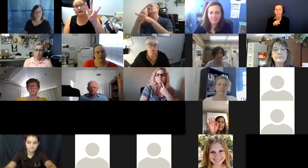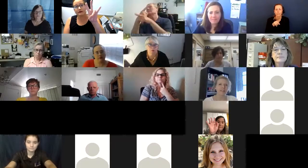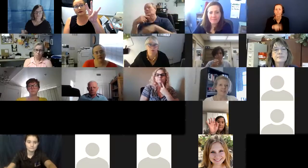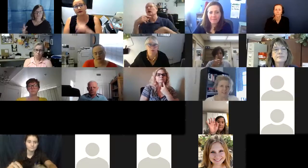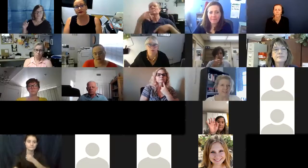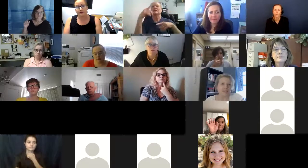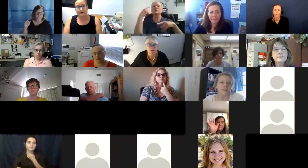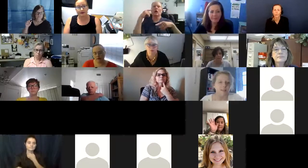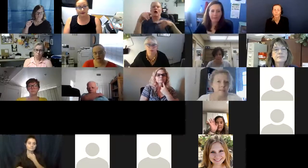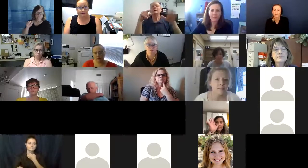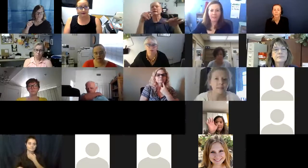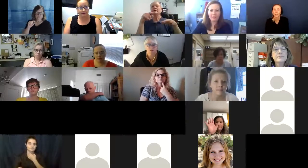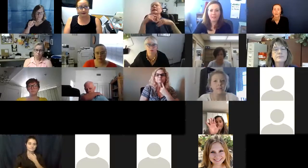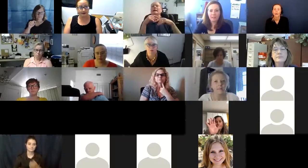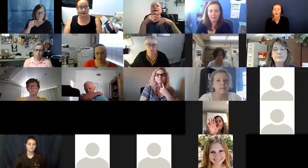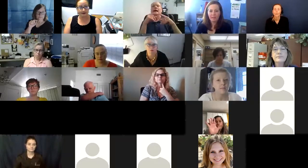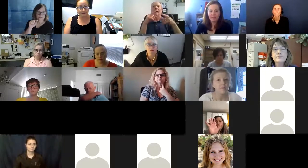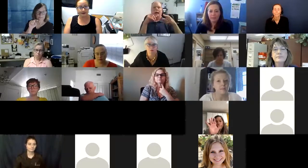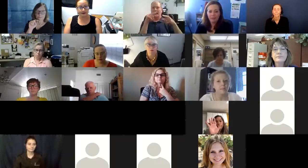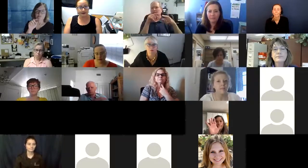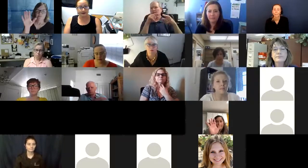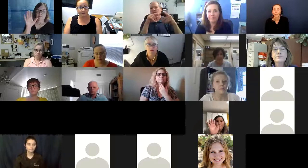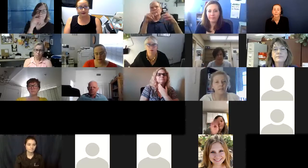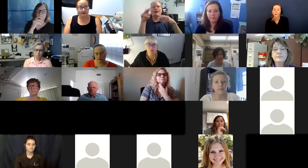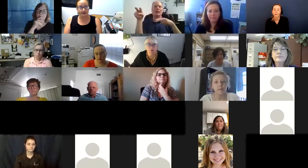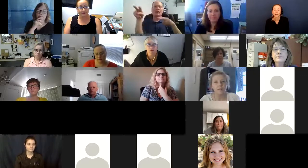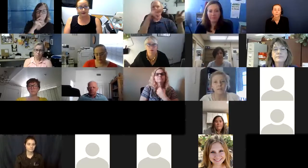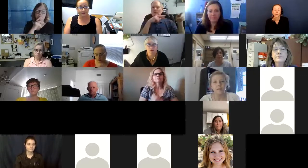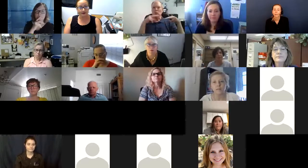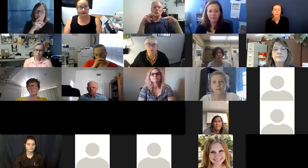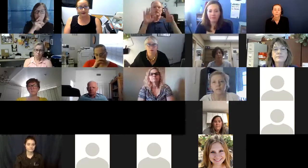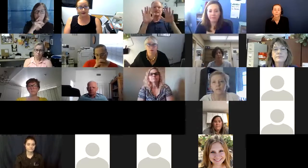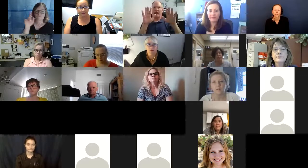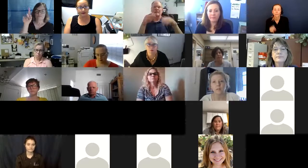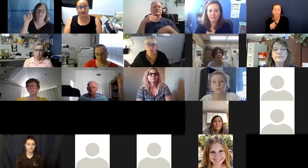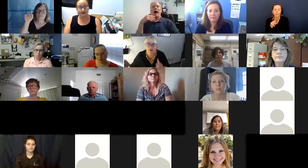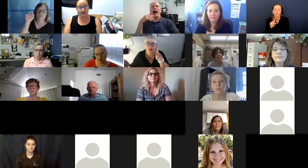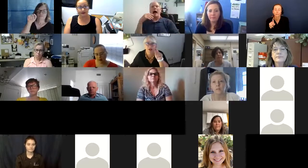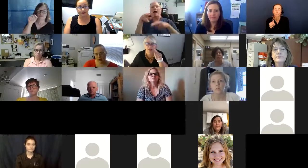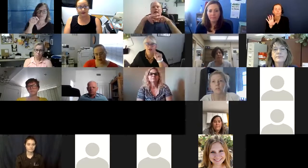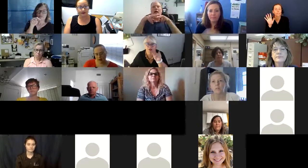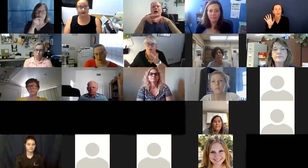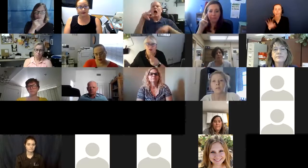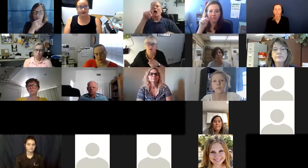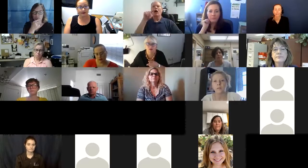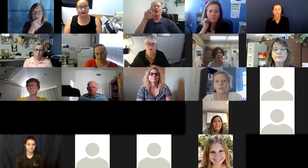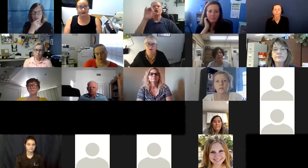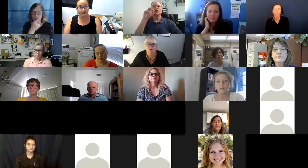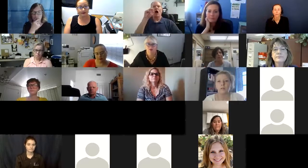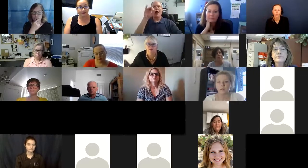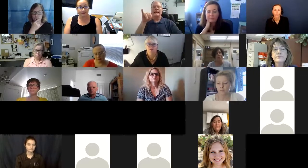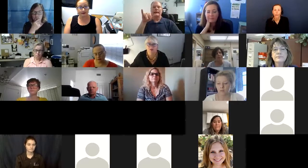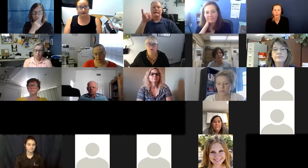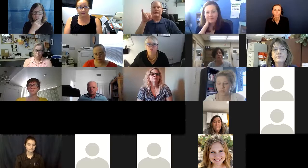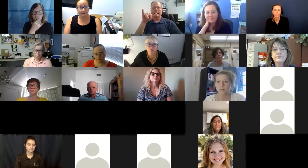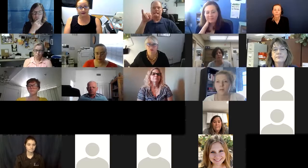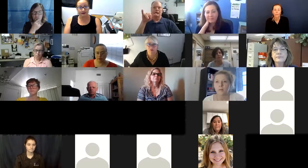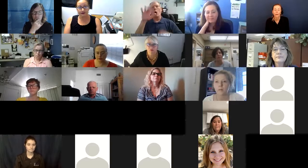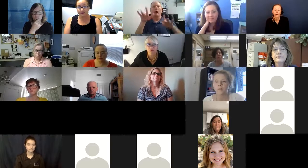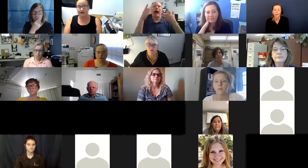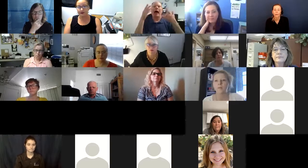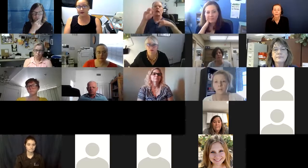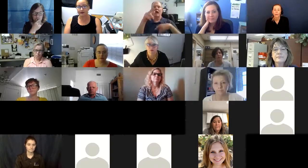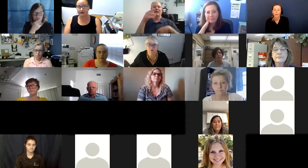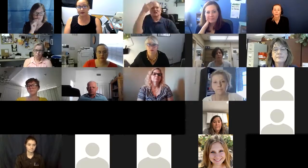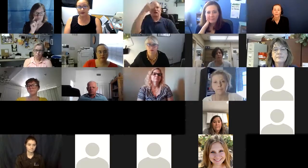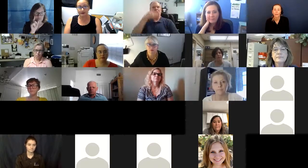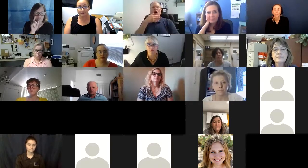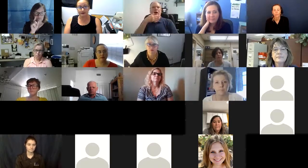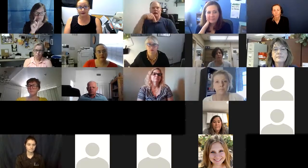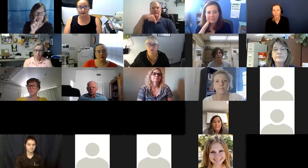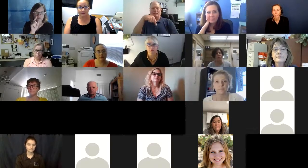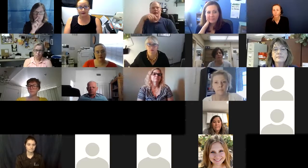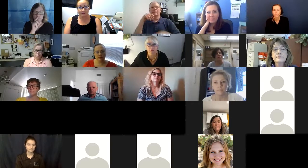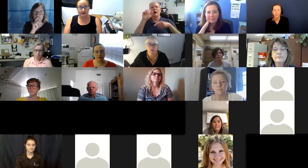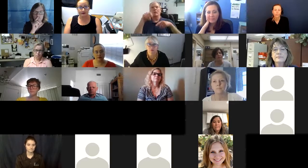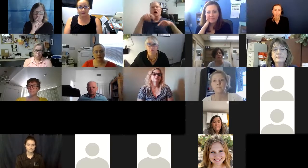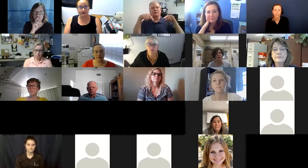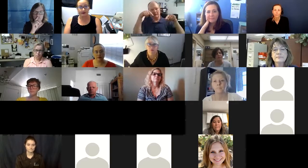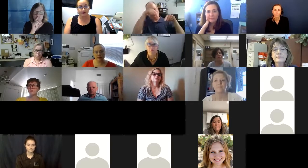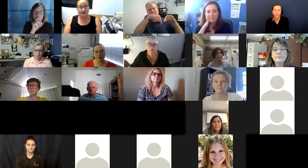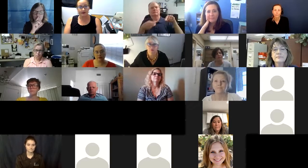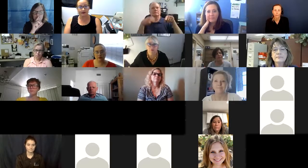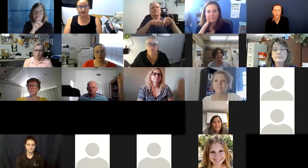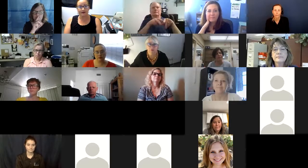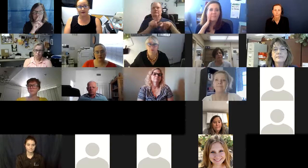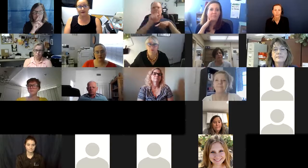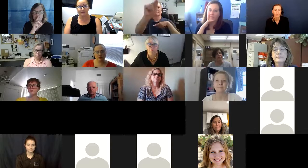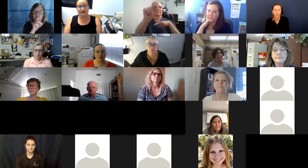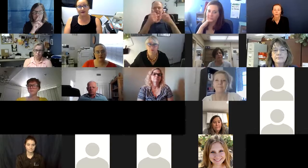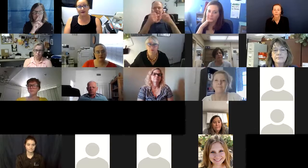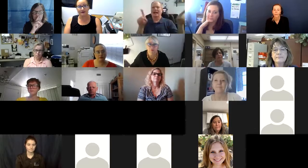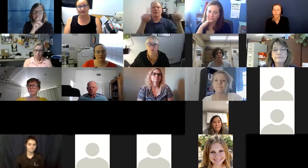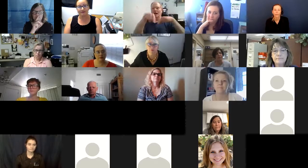Tom: I was right. The view is fantastic and the light rail stop is right at the front of the apartment. Can just hop on and go anywhere.